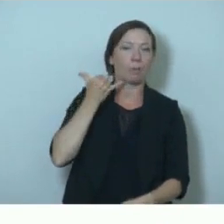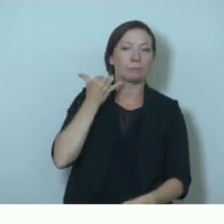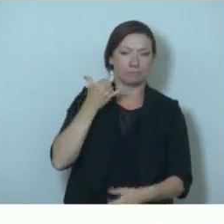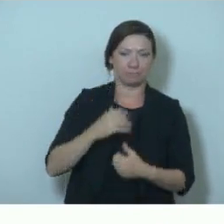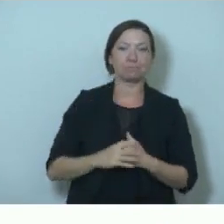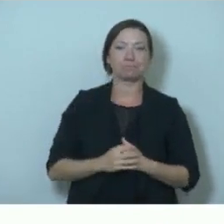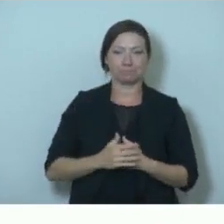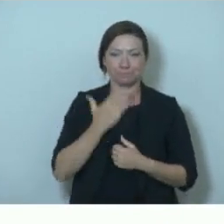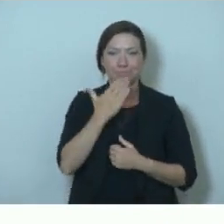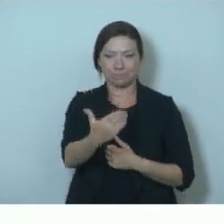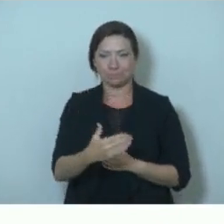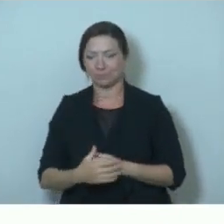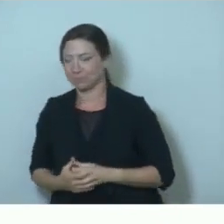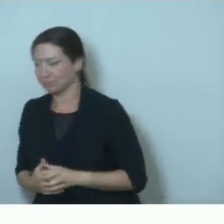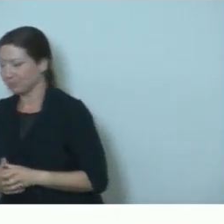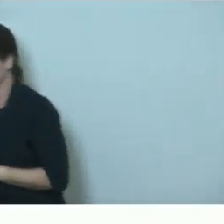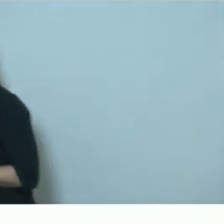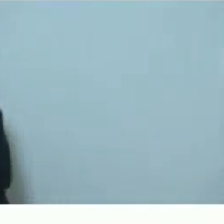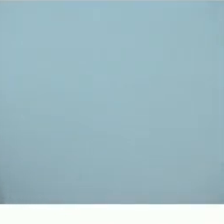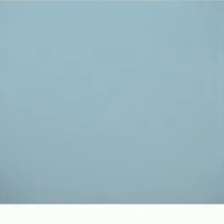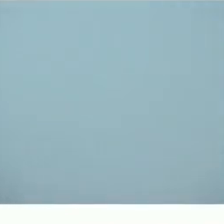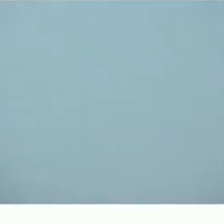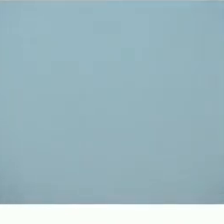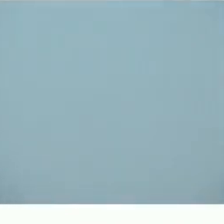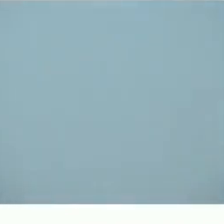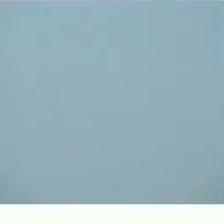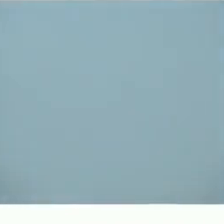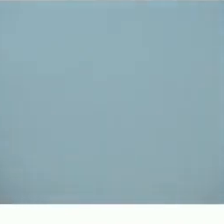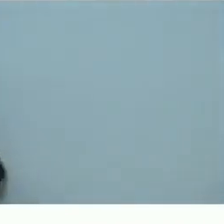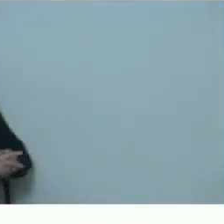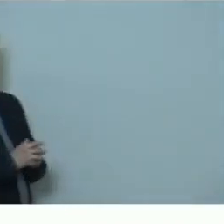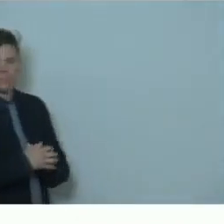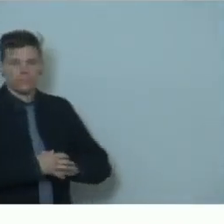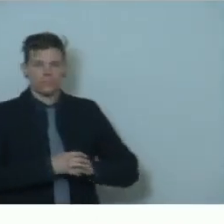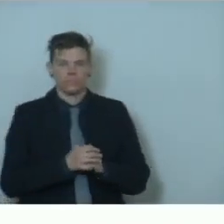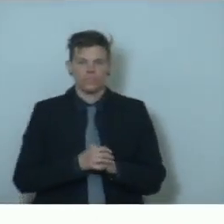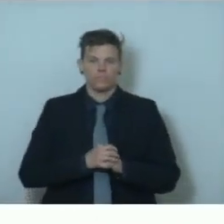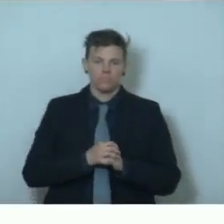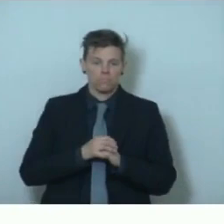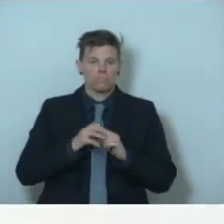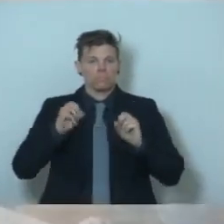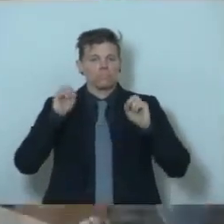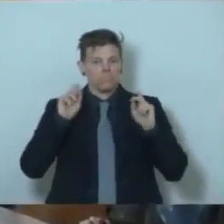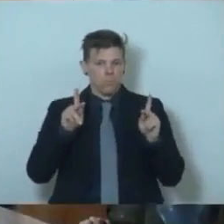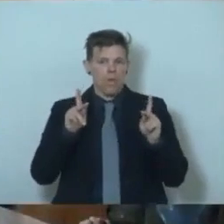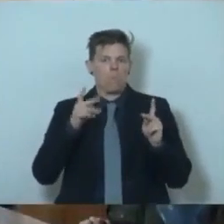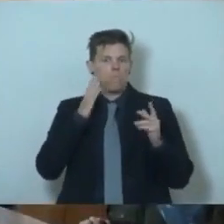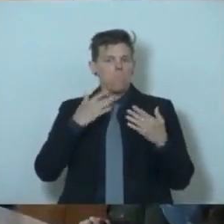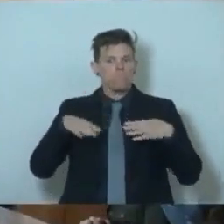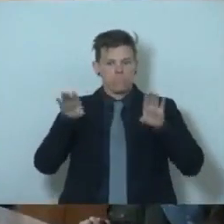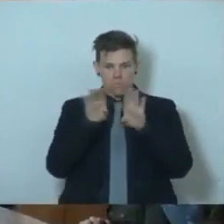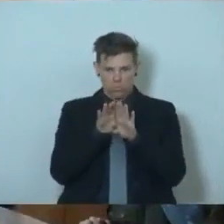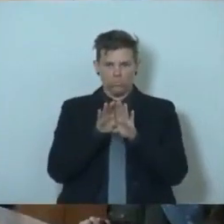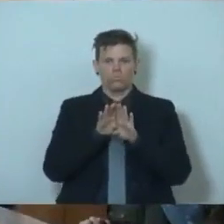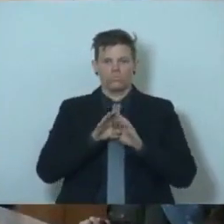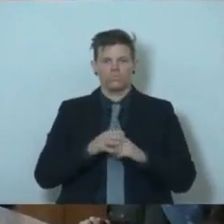THEN, FEEL PRETO CALL FUSS YOU NEED HELP. THANK YOU. ALL RIGHT. SO I WILL CLOSE.